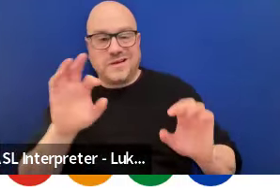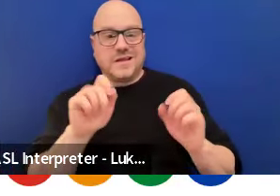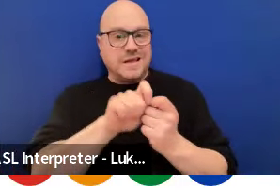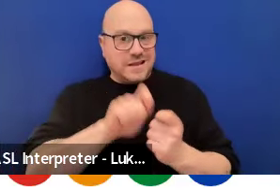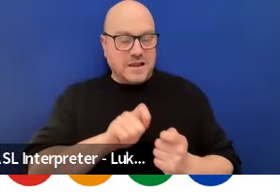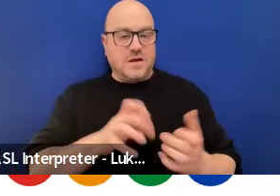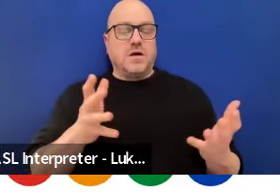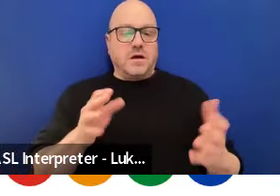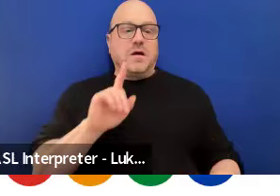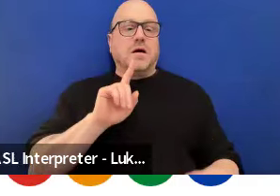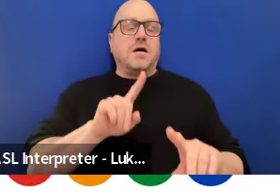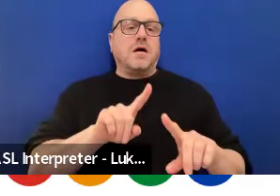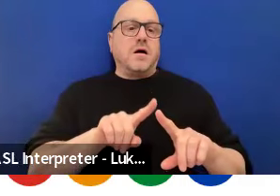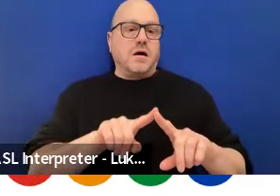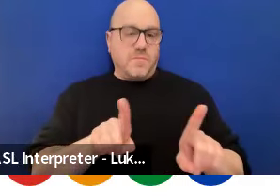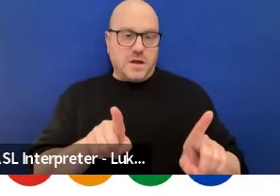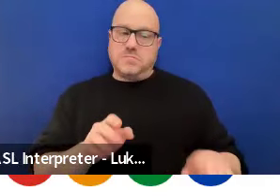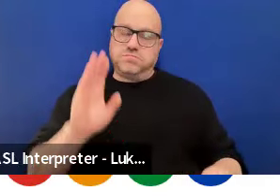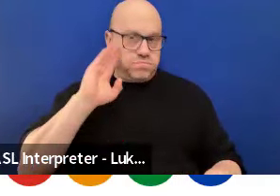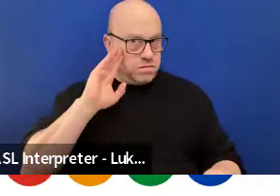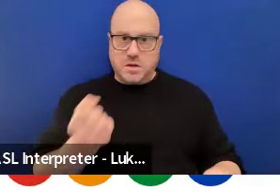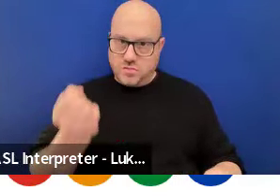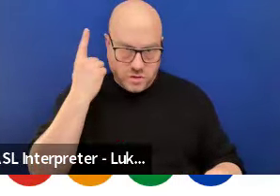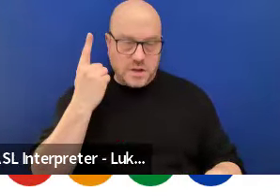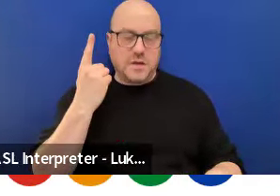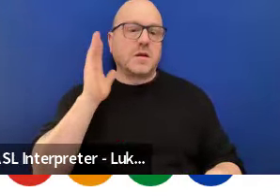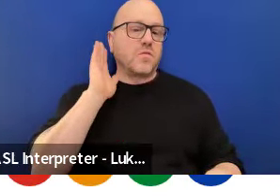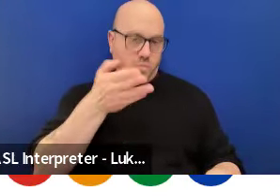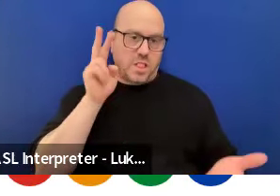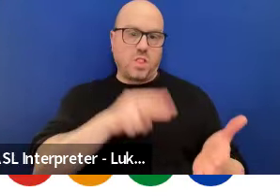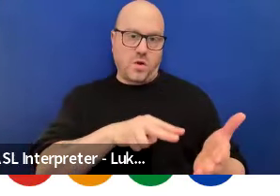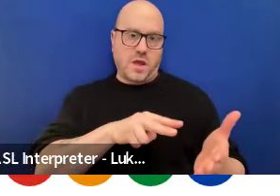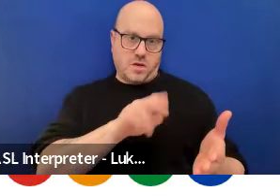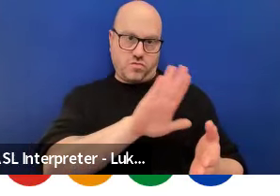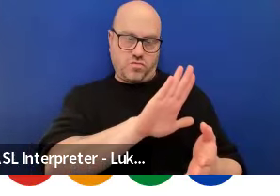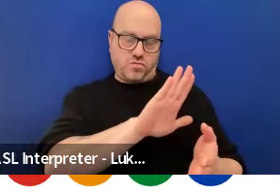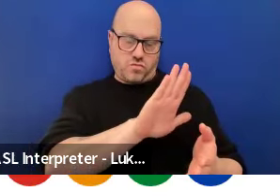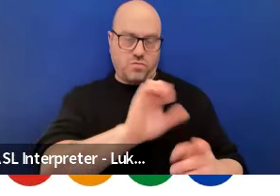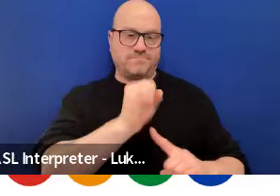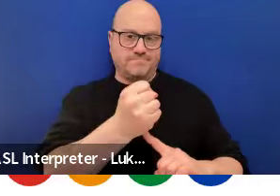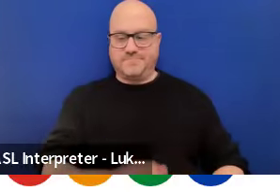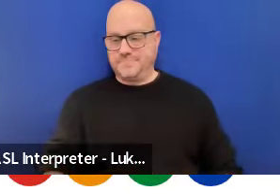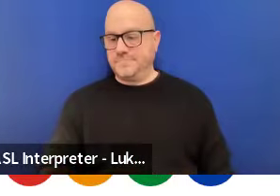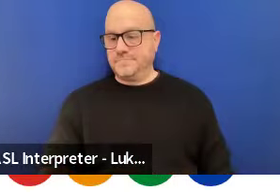I DON'T KNOW THE DETAILS OF WHETHER THE DRIVER SHOWED UP OR WHAT HAPPENED. I CAN'T SAY MUCH MORE THAN THAT. I HEAR YOU AND UNDERSTAND THE IMPORTANCE OF THIS.